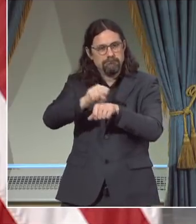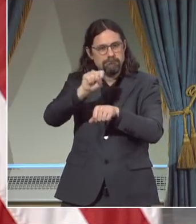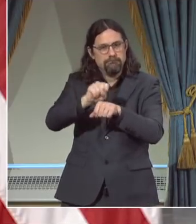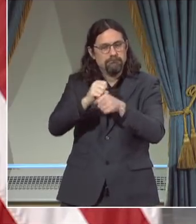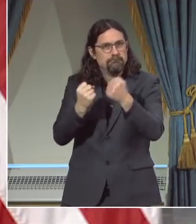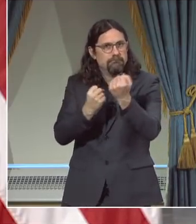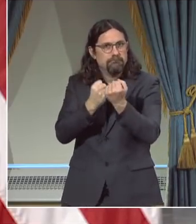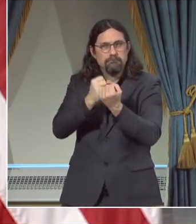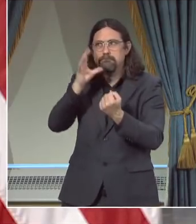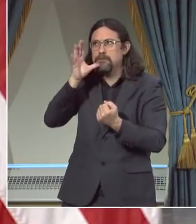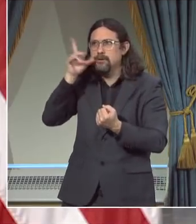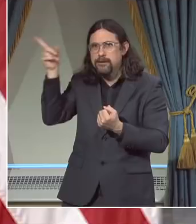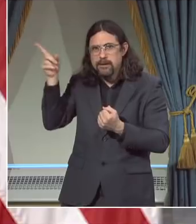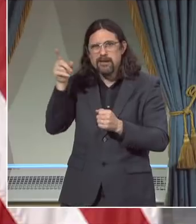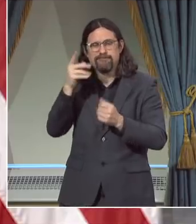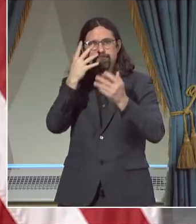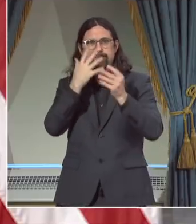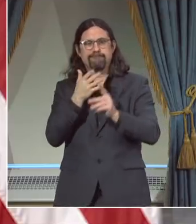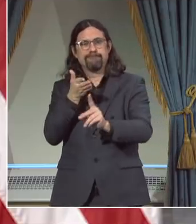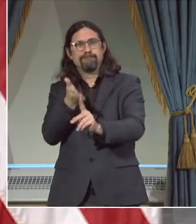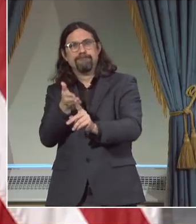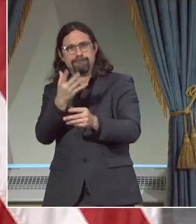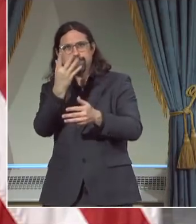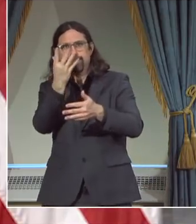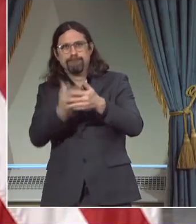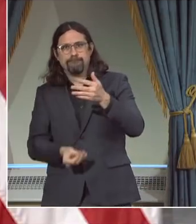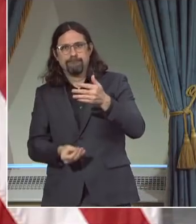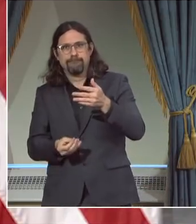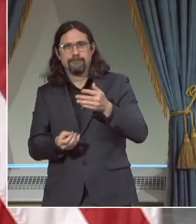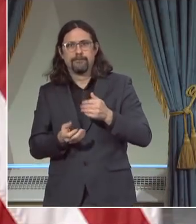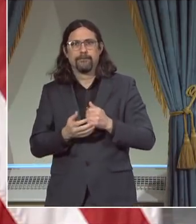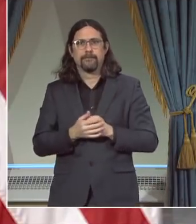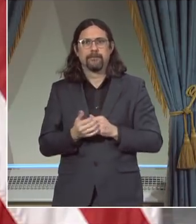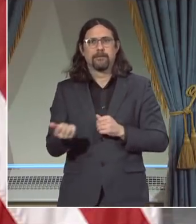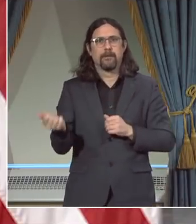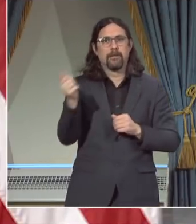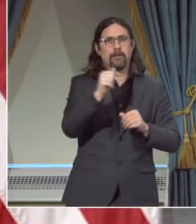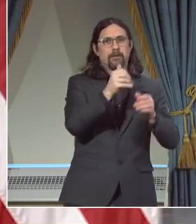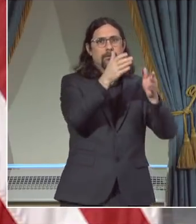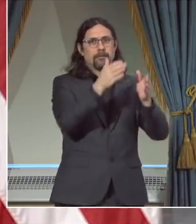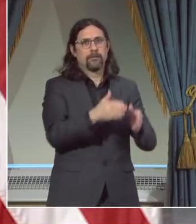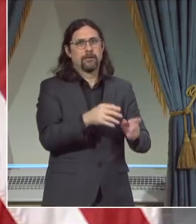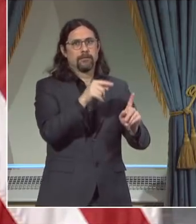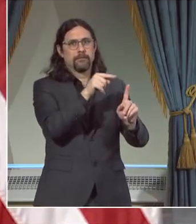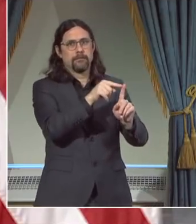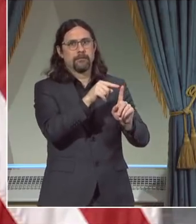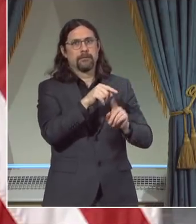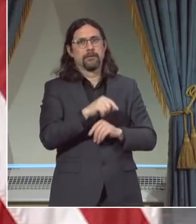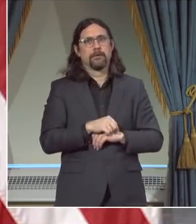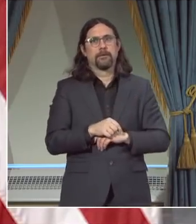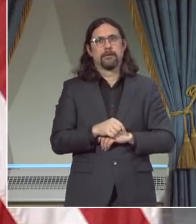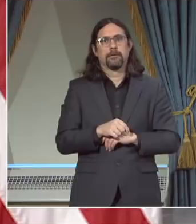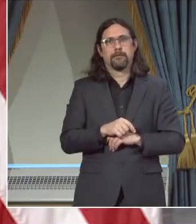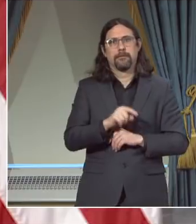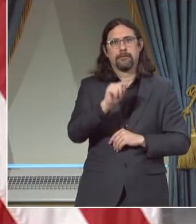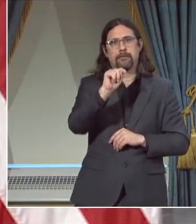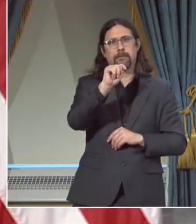CITY. ANOTHER STORY OF TREMENDOUS OMCMIENTMT,